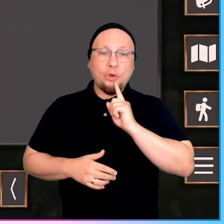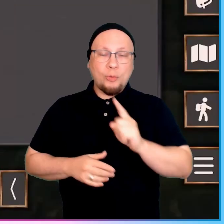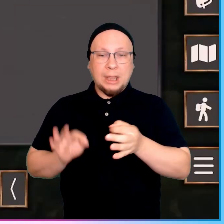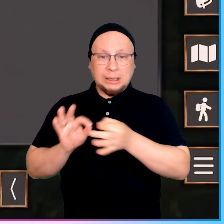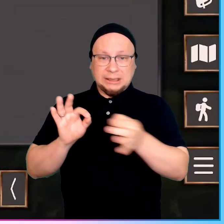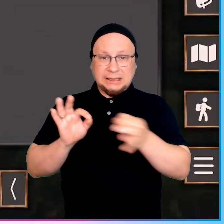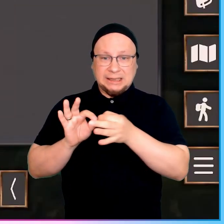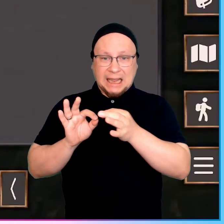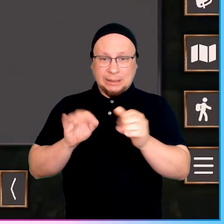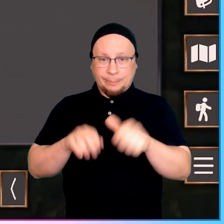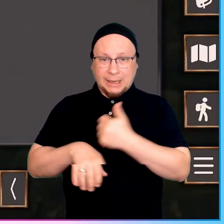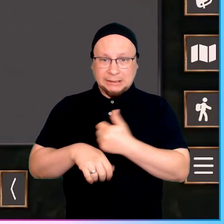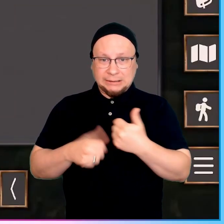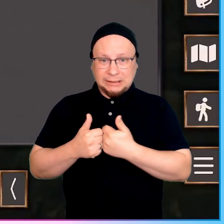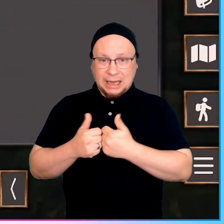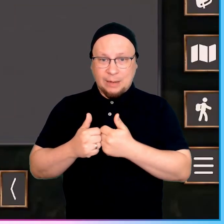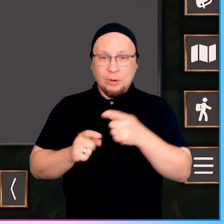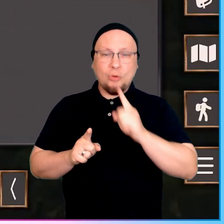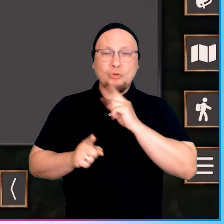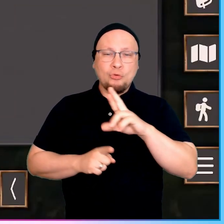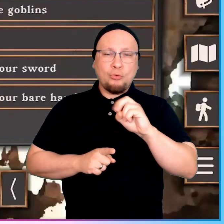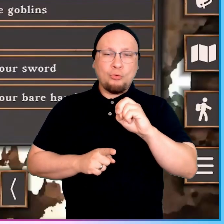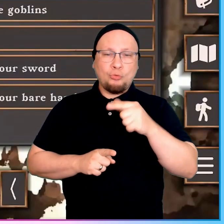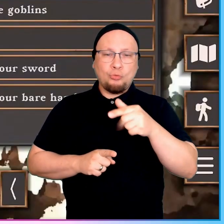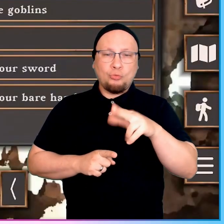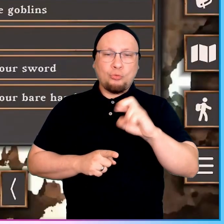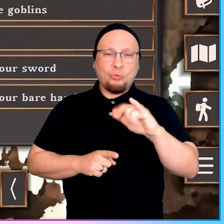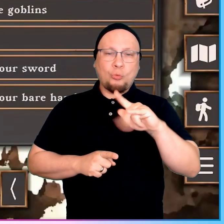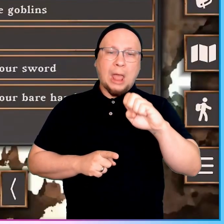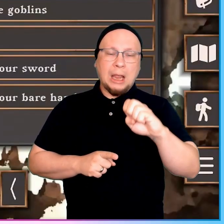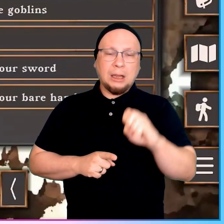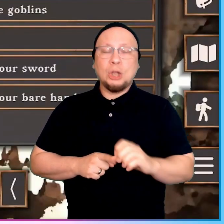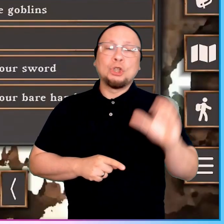explore the wilderness, search for magic treasures, and shift the balance of power